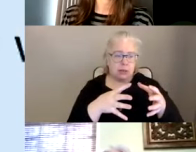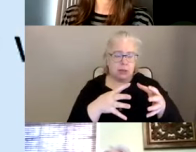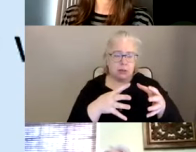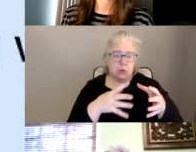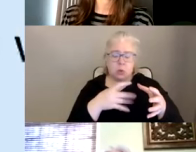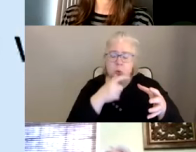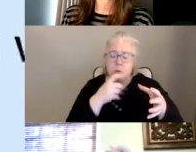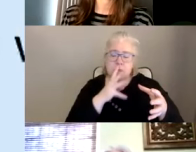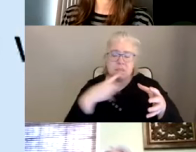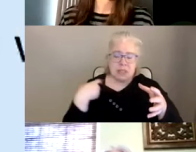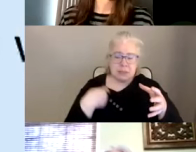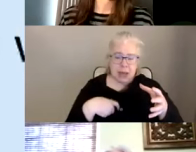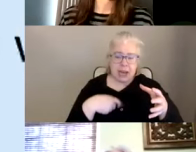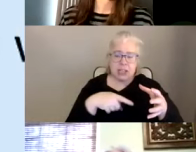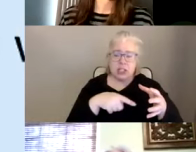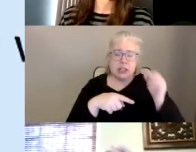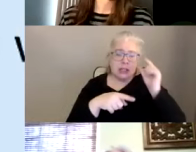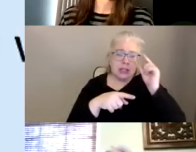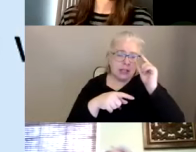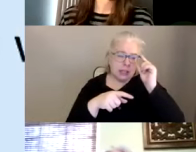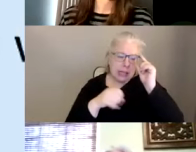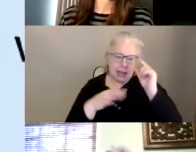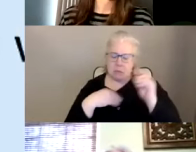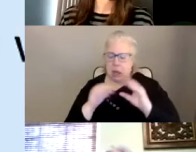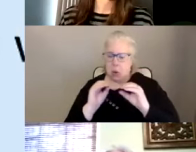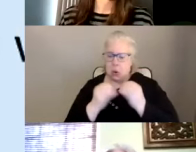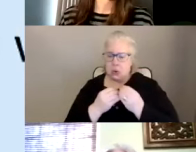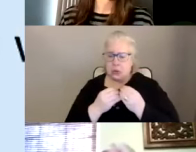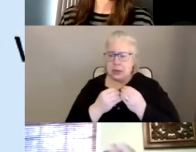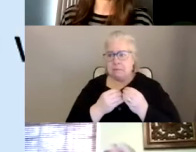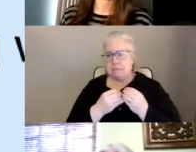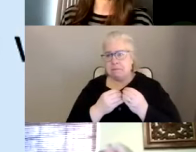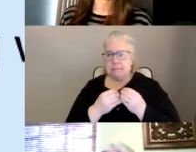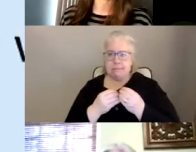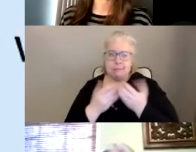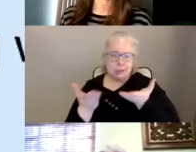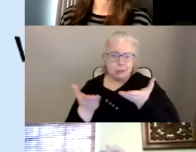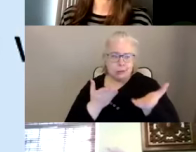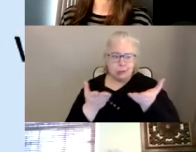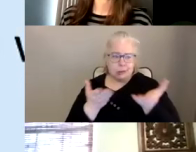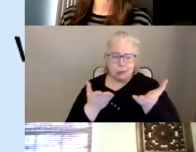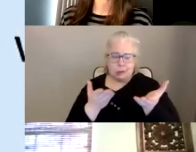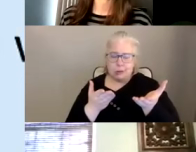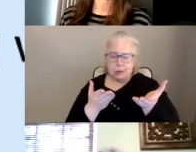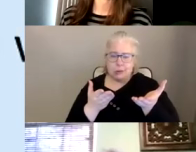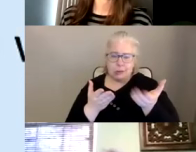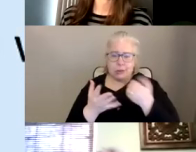then if my organization is an organization that serves impoverished communities.